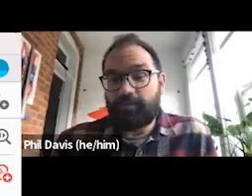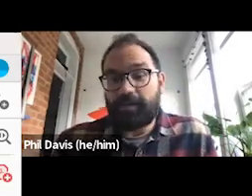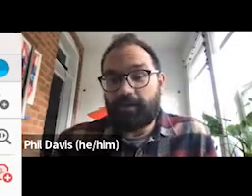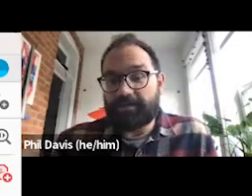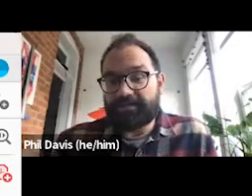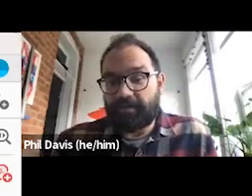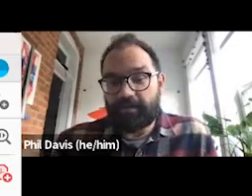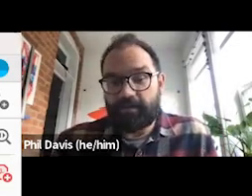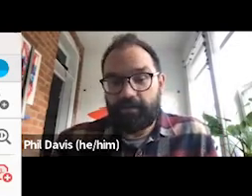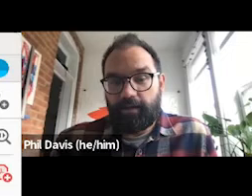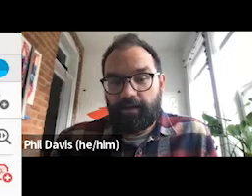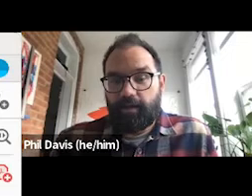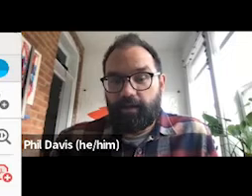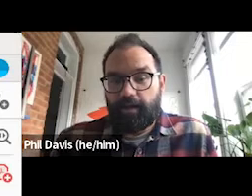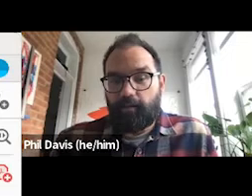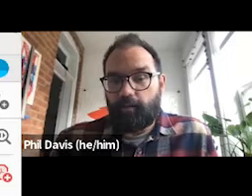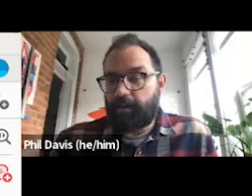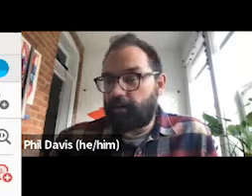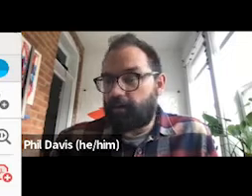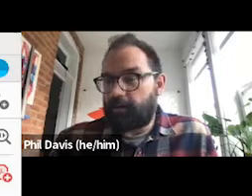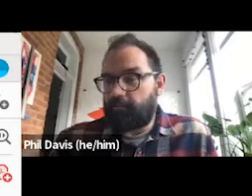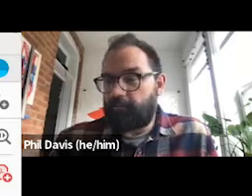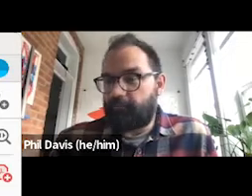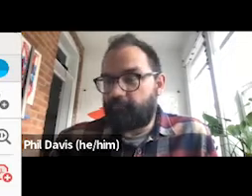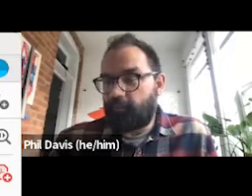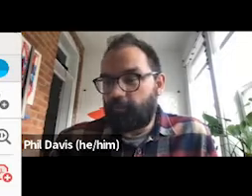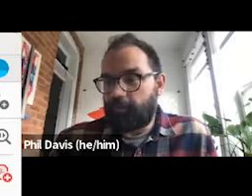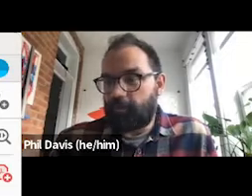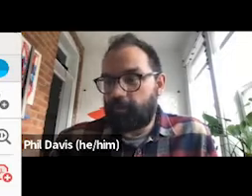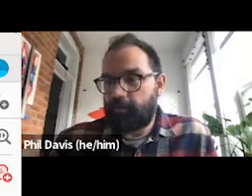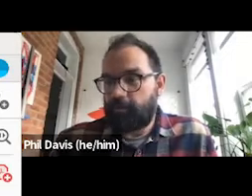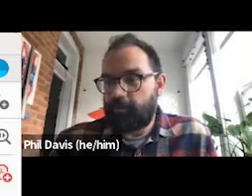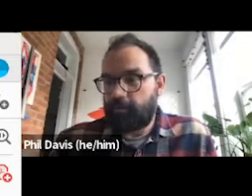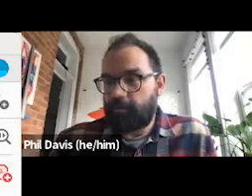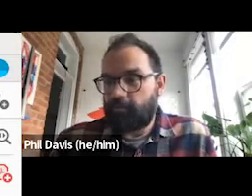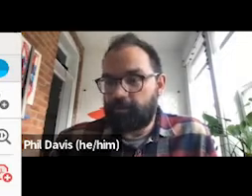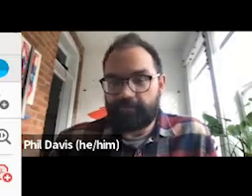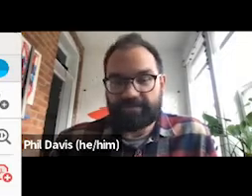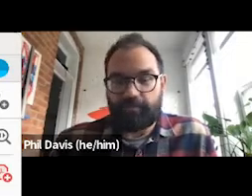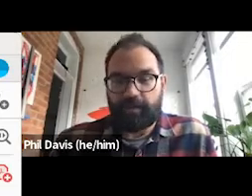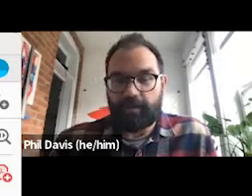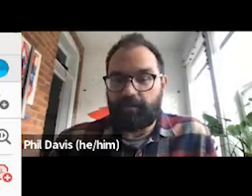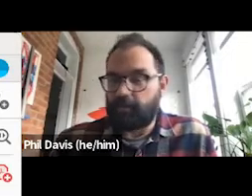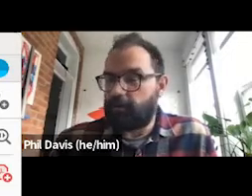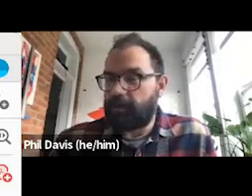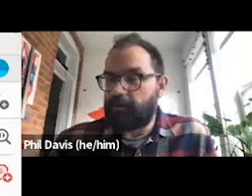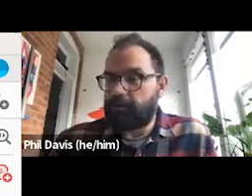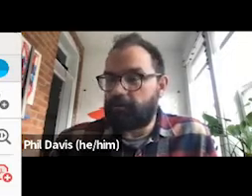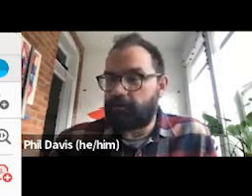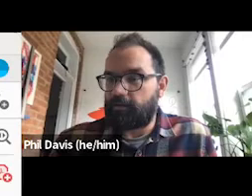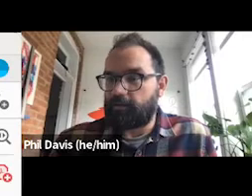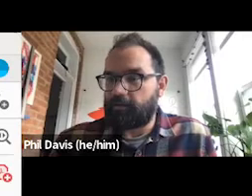Since we had already started working on it before we even submitted the grant or the